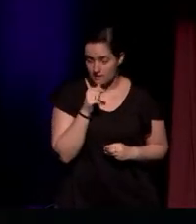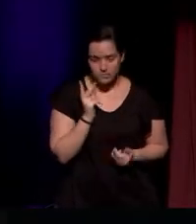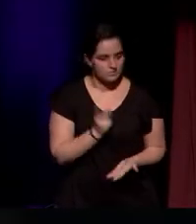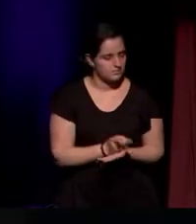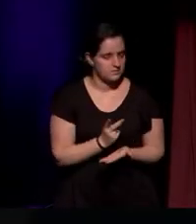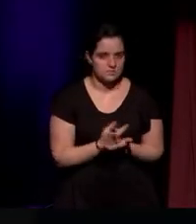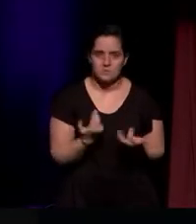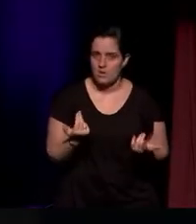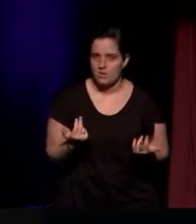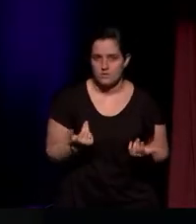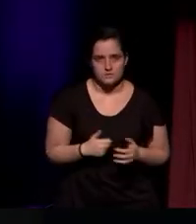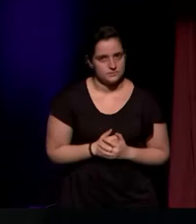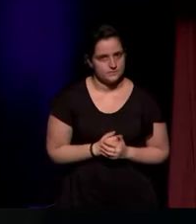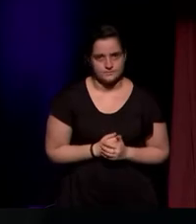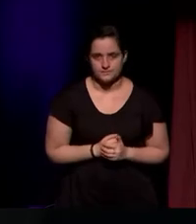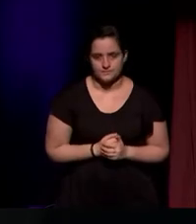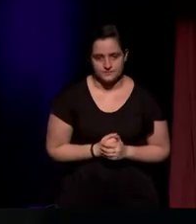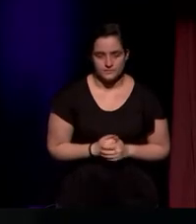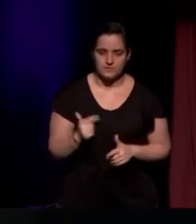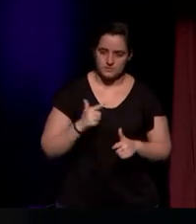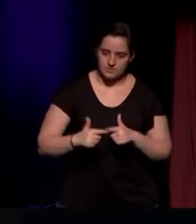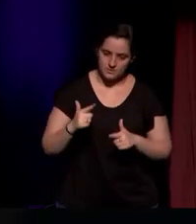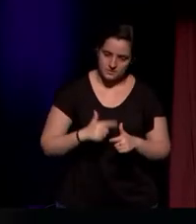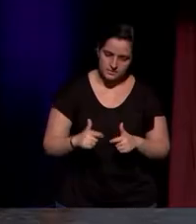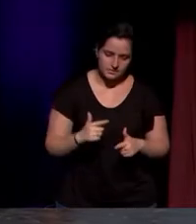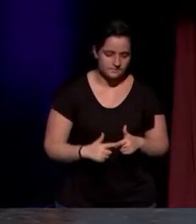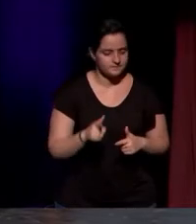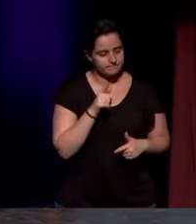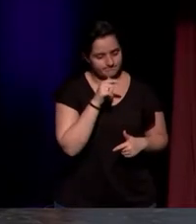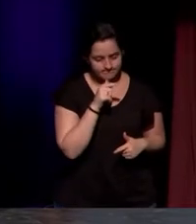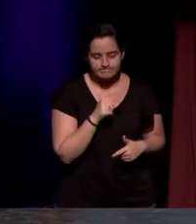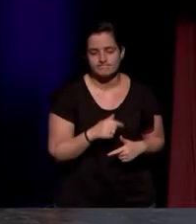There is a serious supply problem because